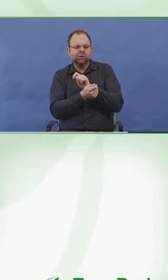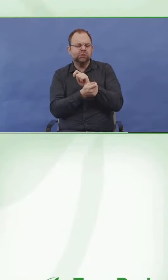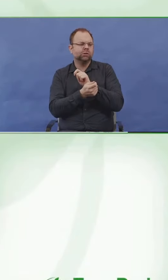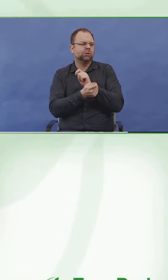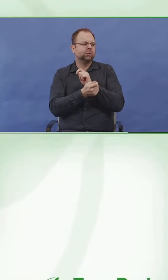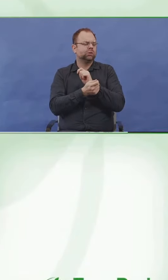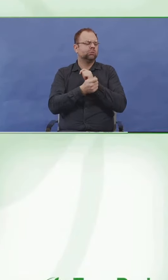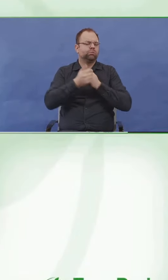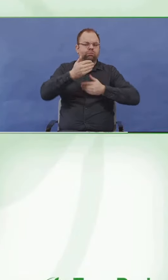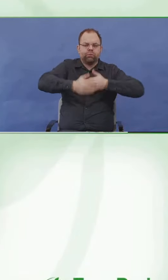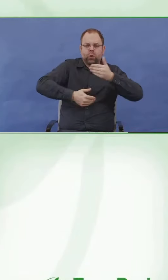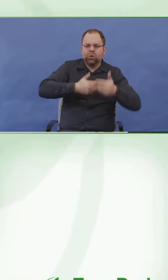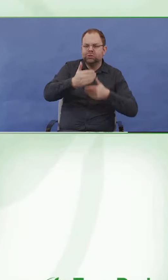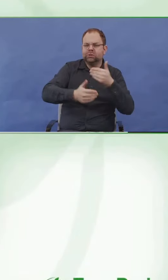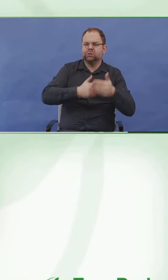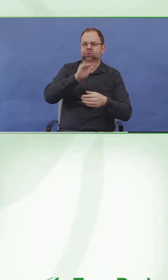I would like to see two things.